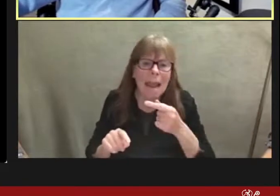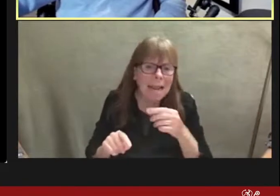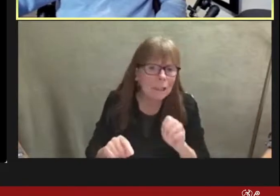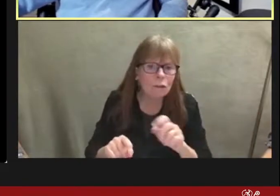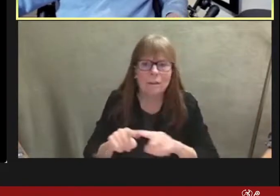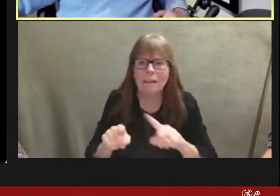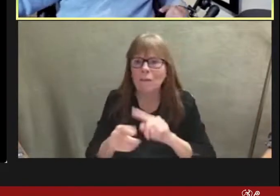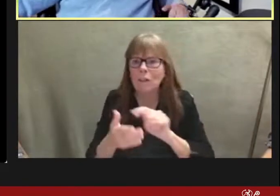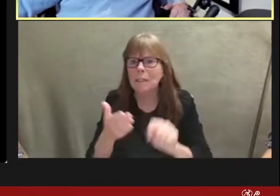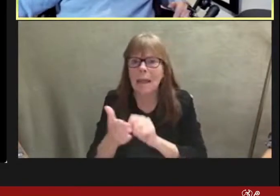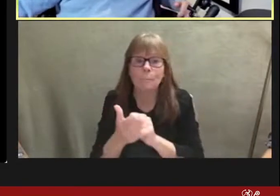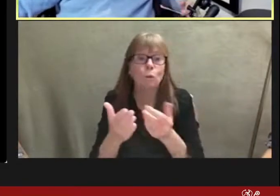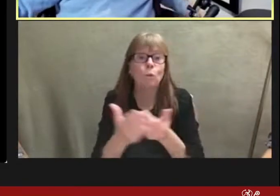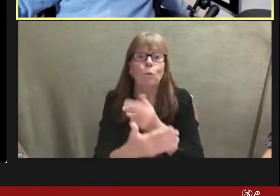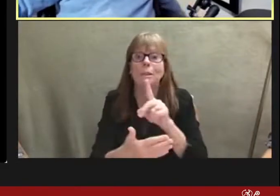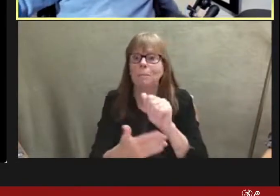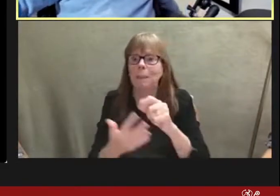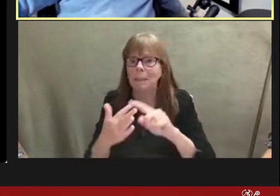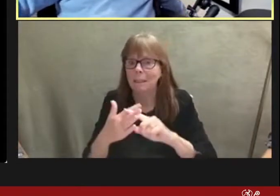Healthcare organizations must also collect and report—and